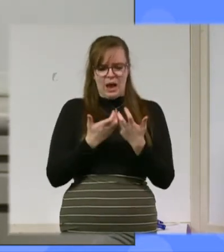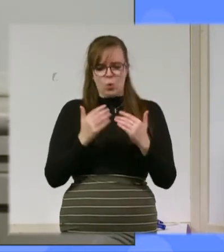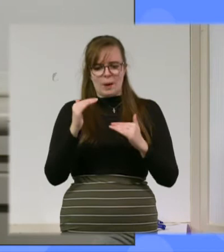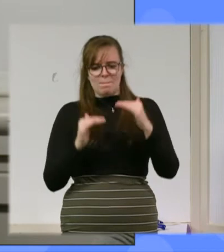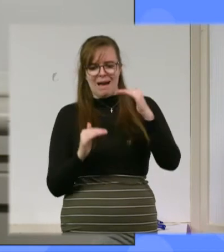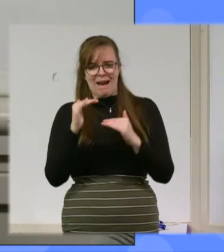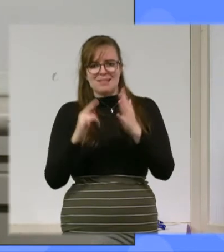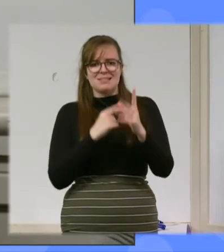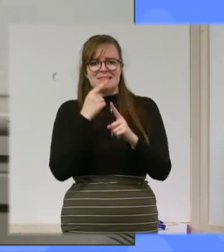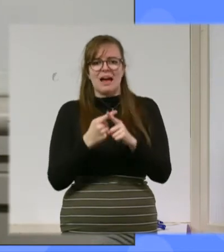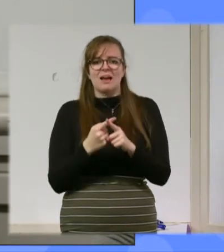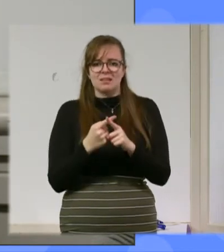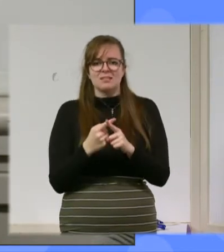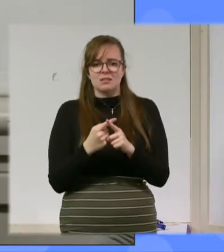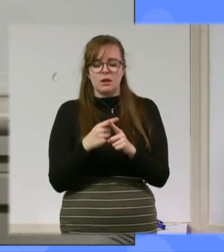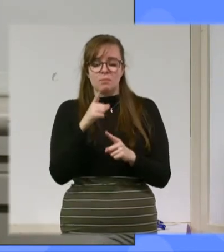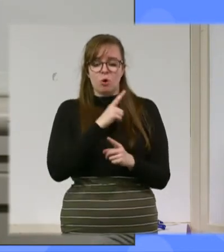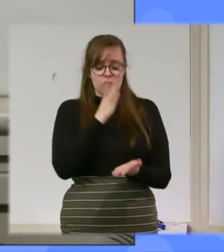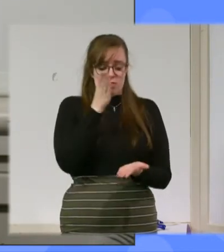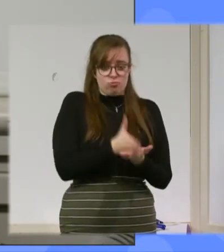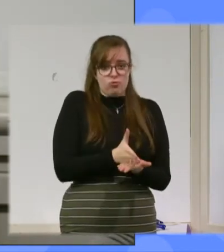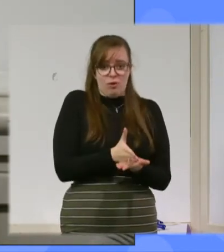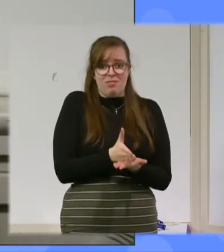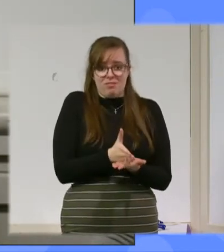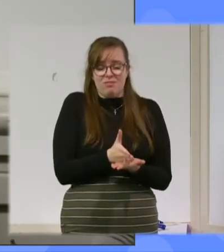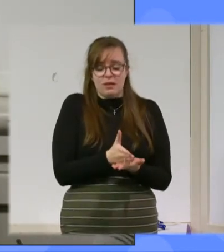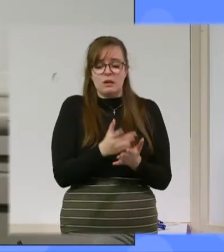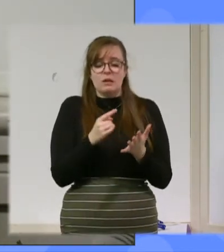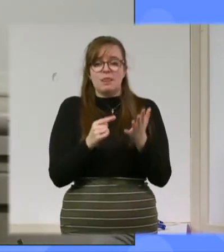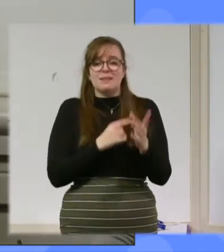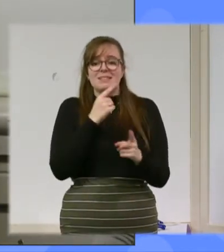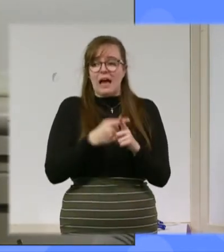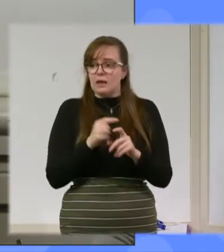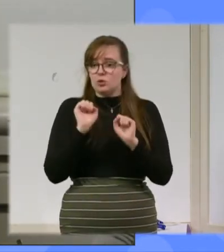taxation because the truth of the matter is the taxation that you pay if you are